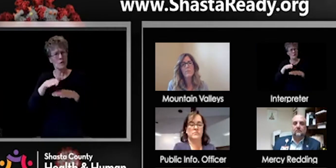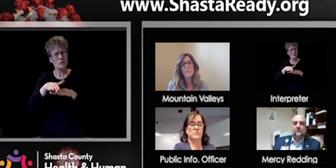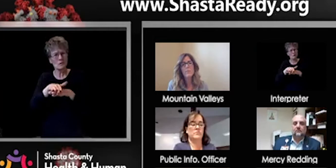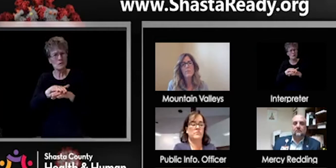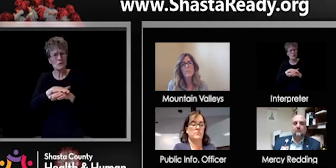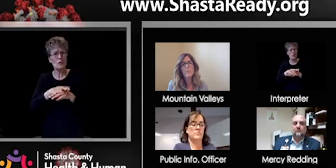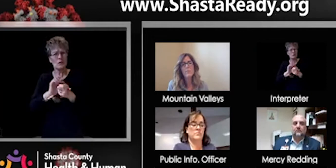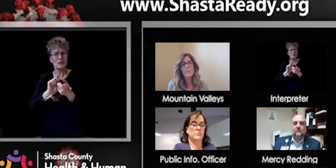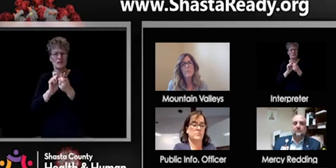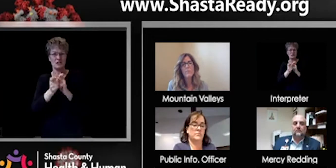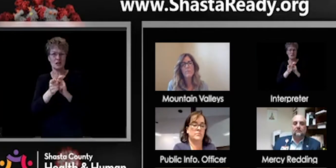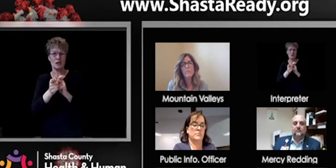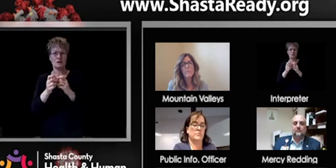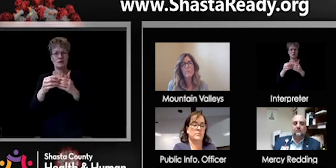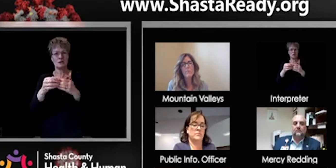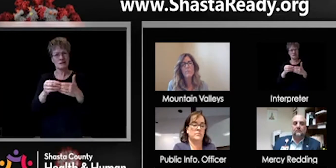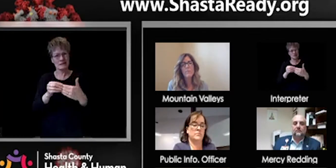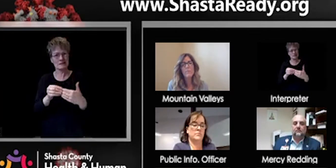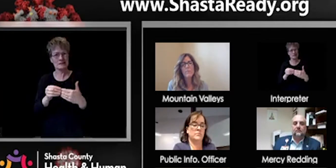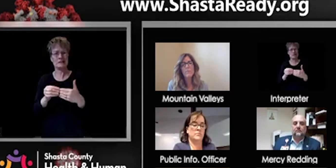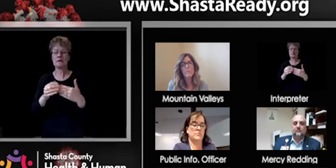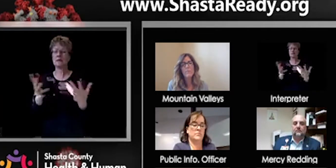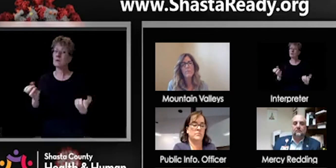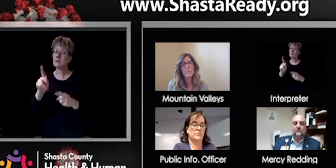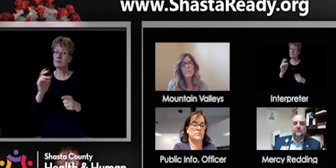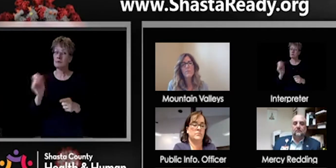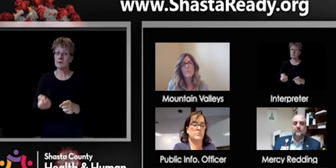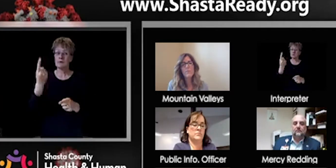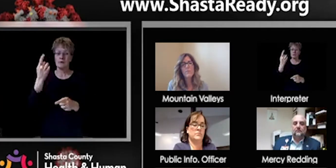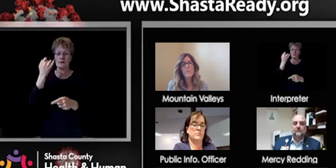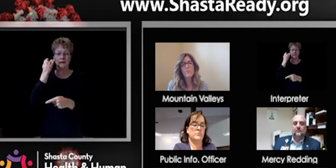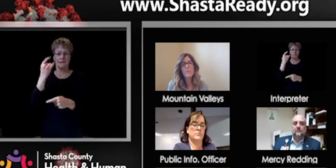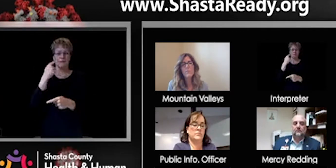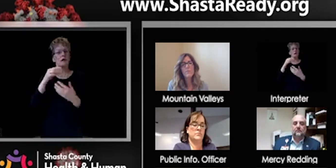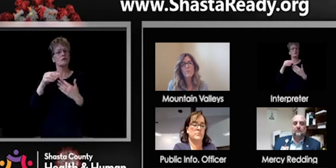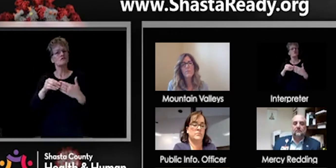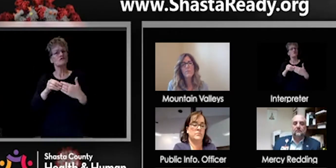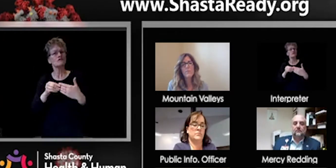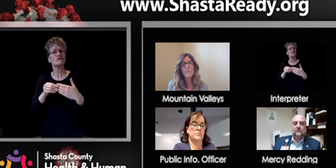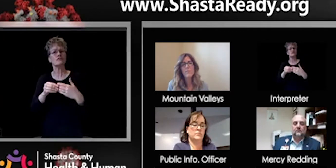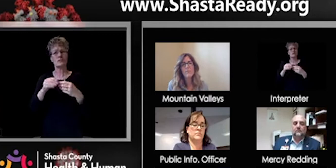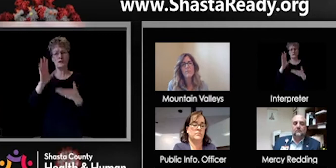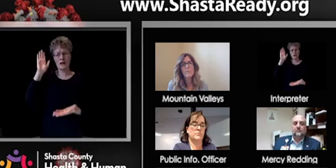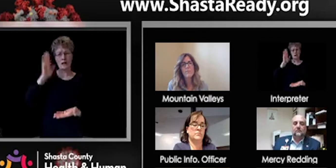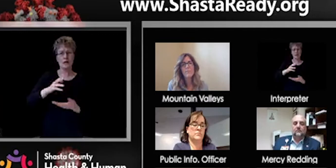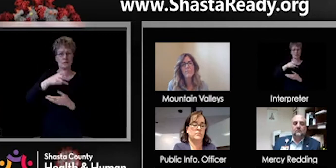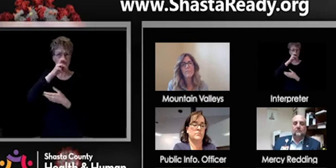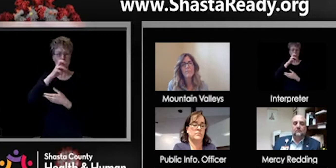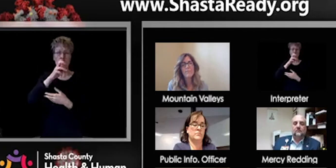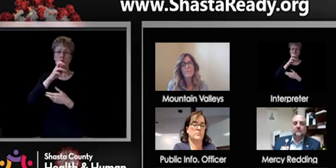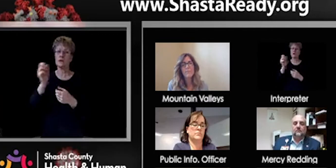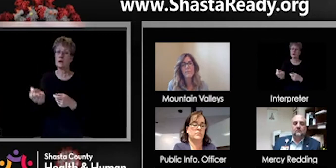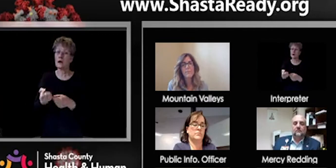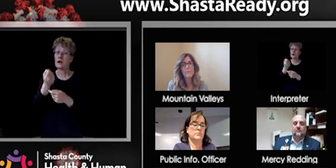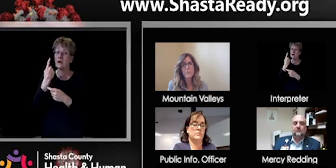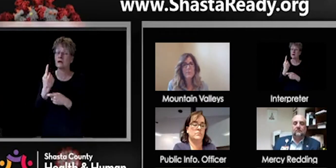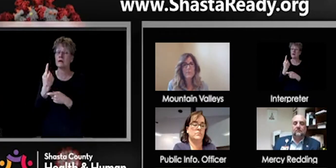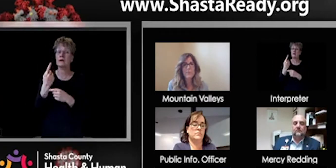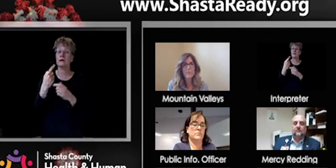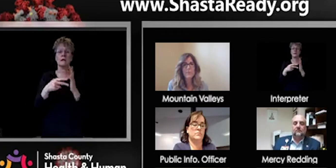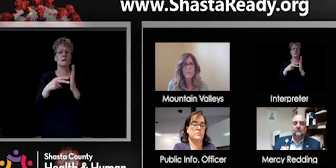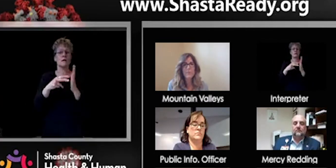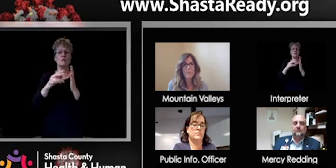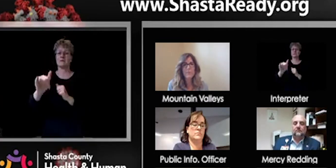back to January 2020, because that isn’t going to be happening.